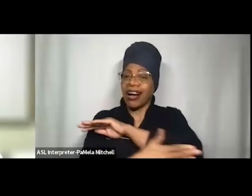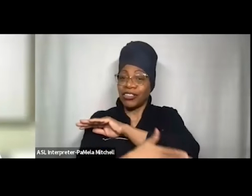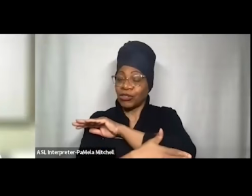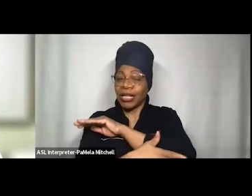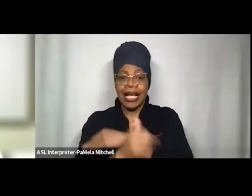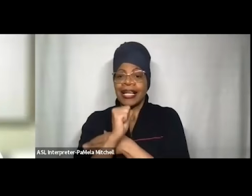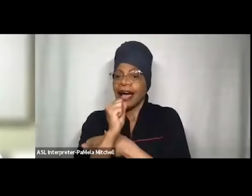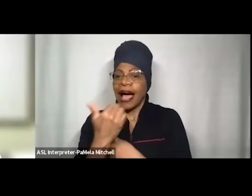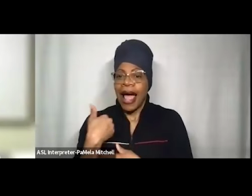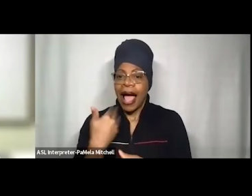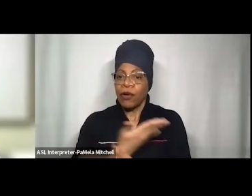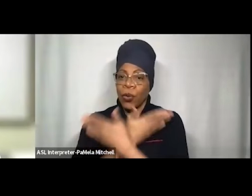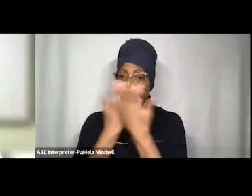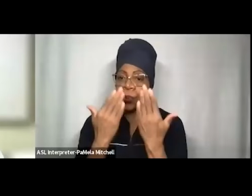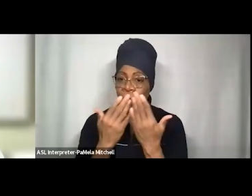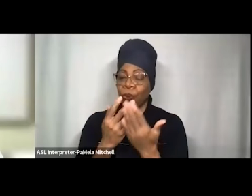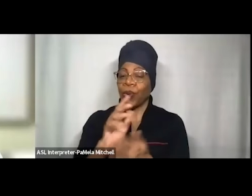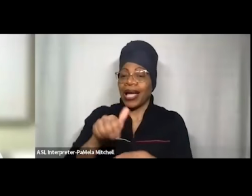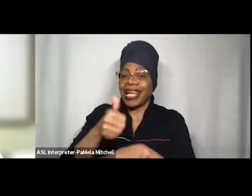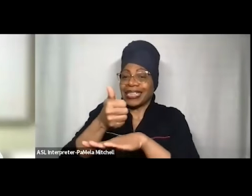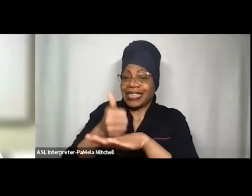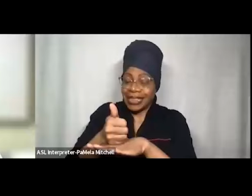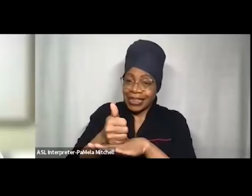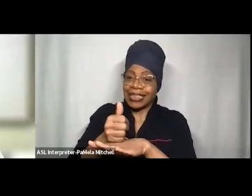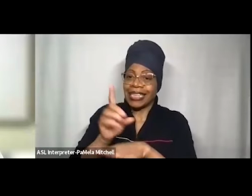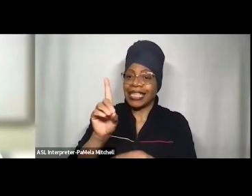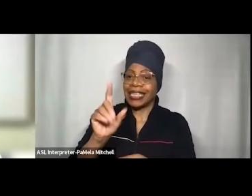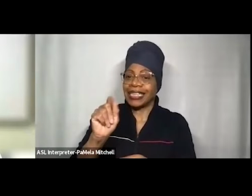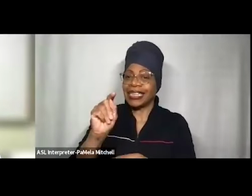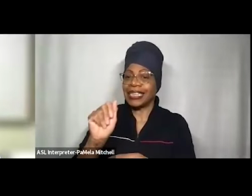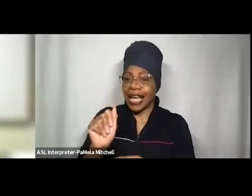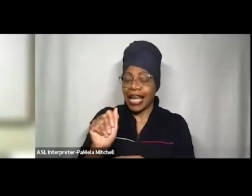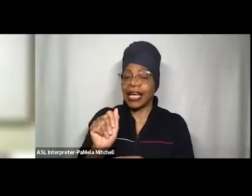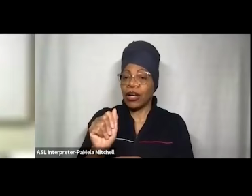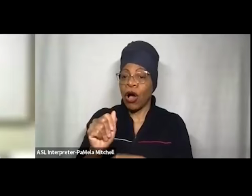about the prevalence of drug use disorders. And so, it's very difficult to say,